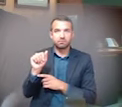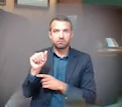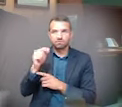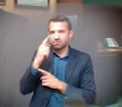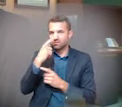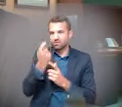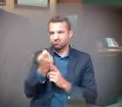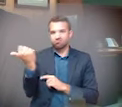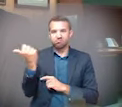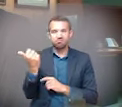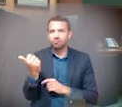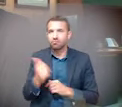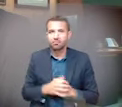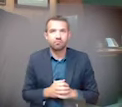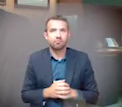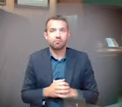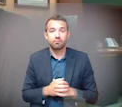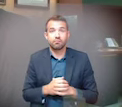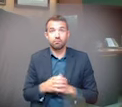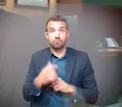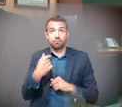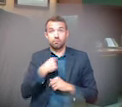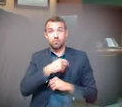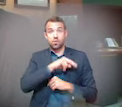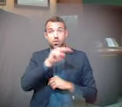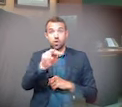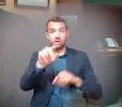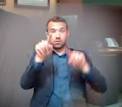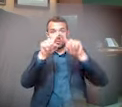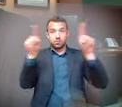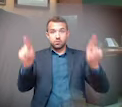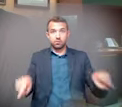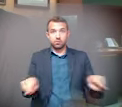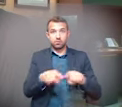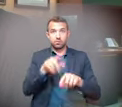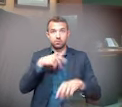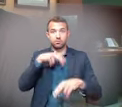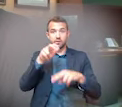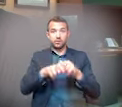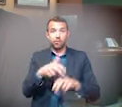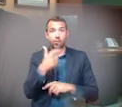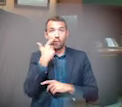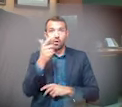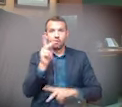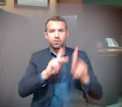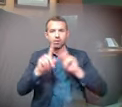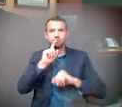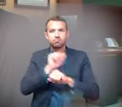If I make sure I'm oriented correctly and looking at the screen, people won't know that I'm blind. People won't know that Beth is in a wheelchair